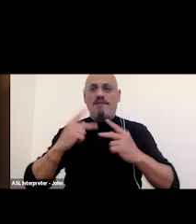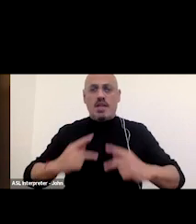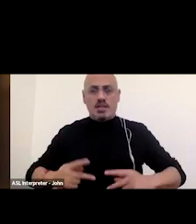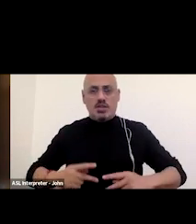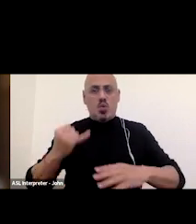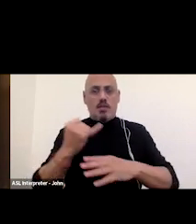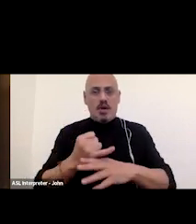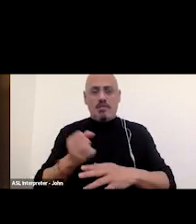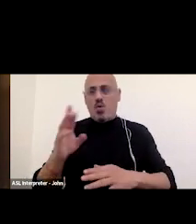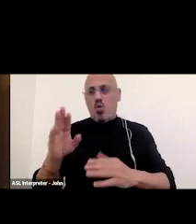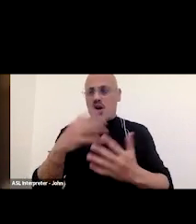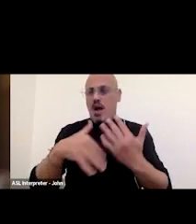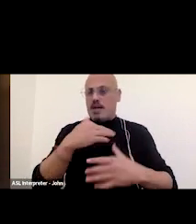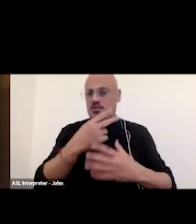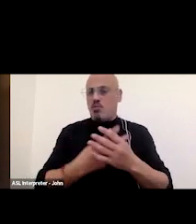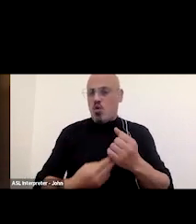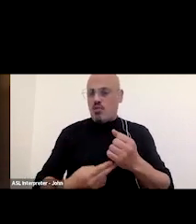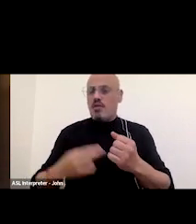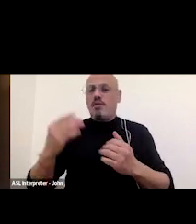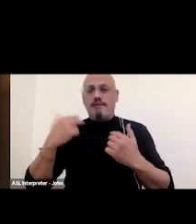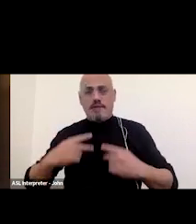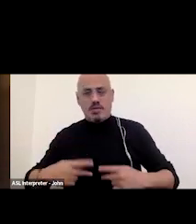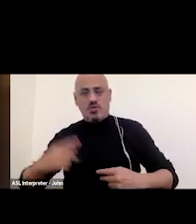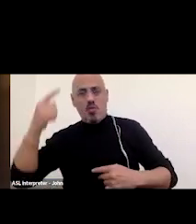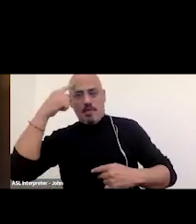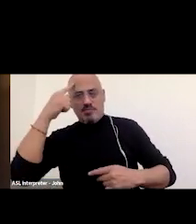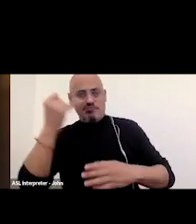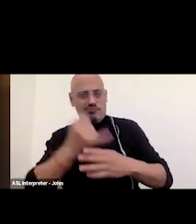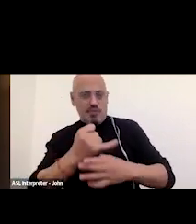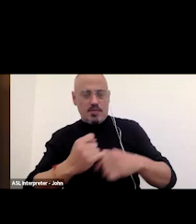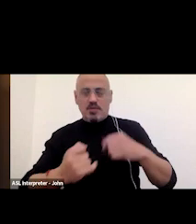or a combination of physical and mental impairments.